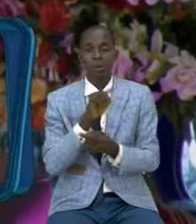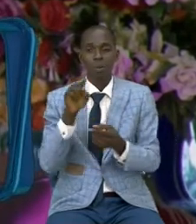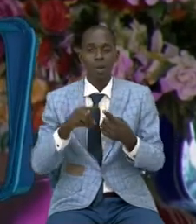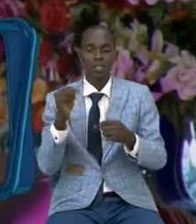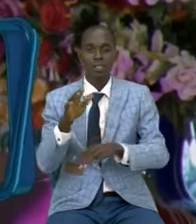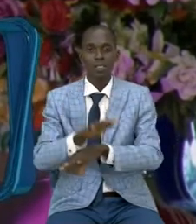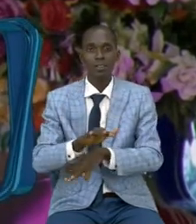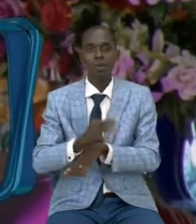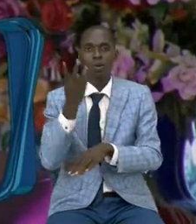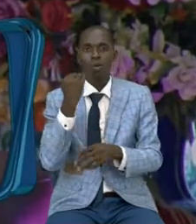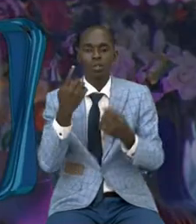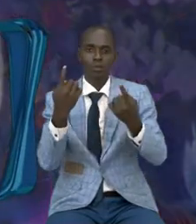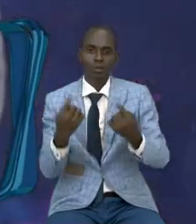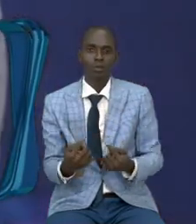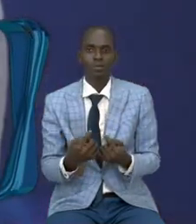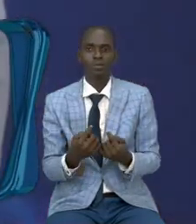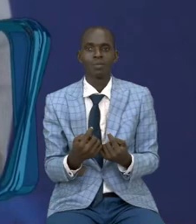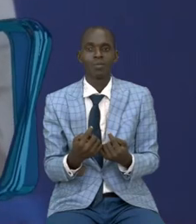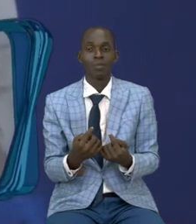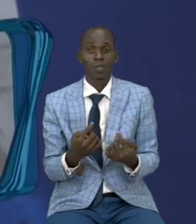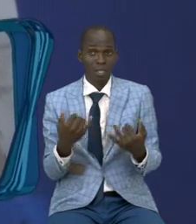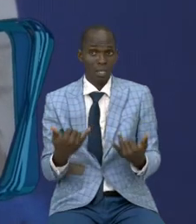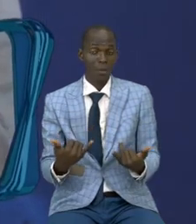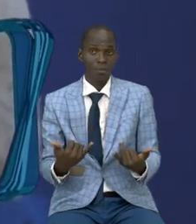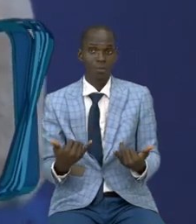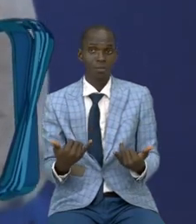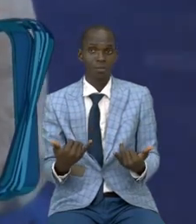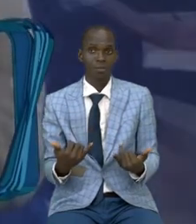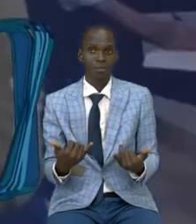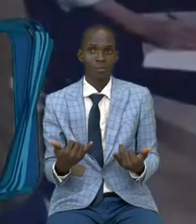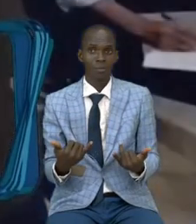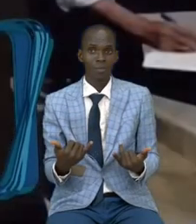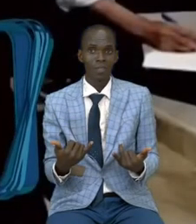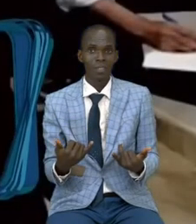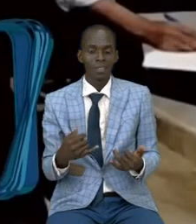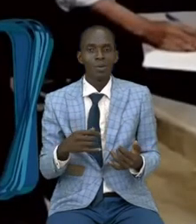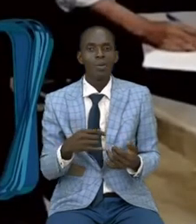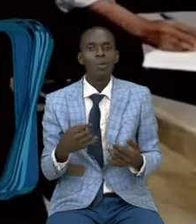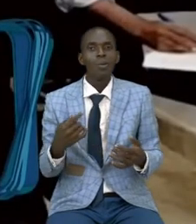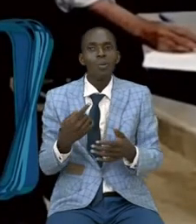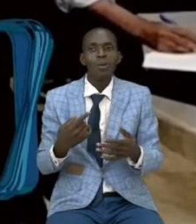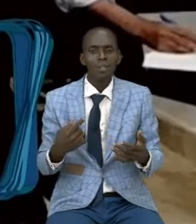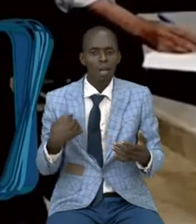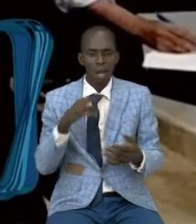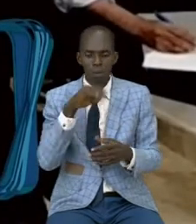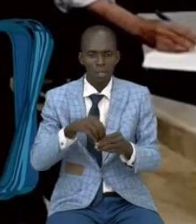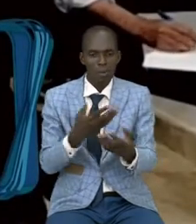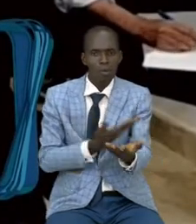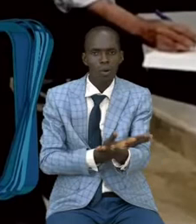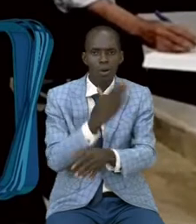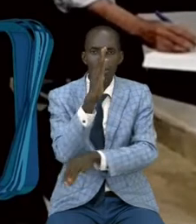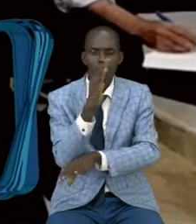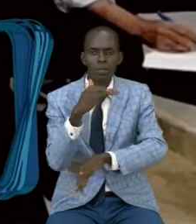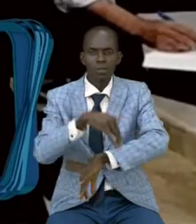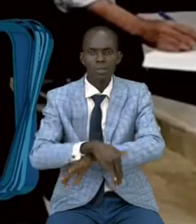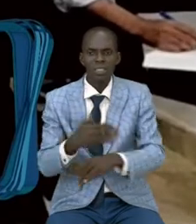was calm now it's where we are now is this morning or afternoon or evening tell me